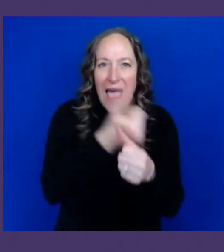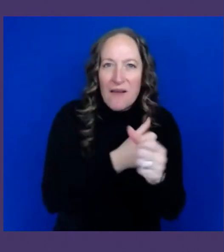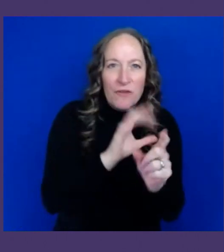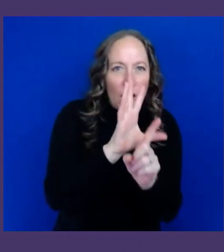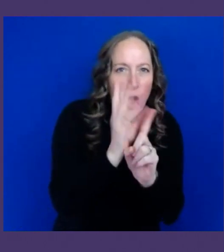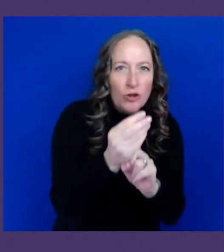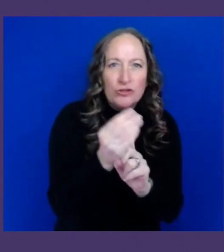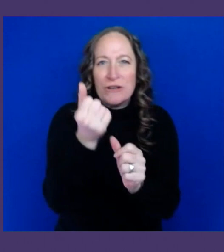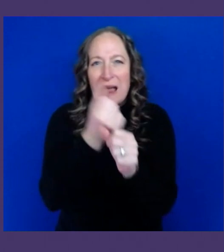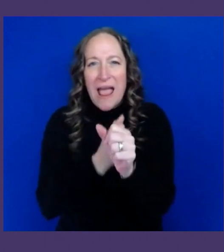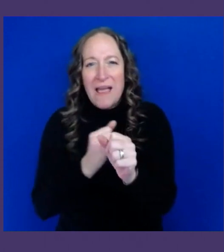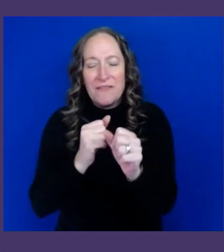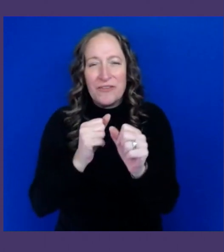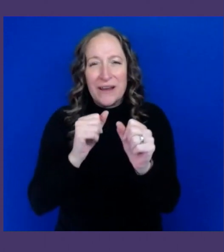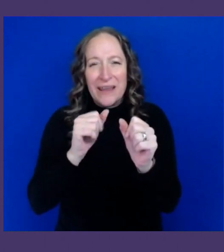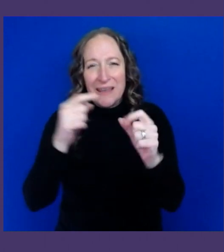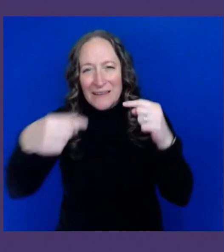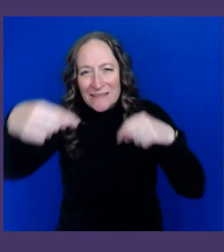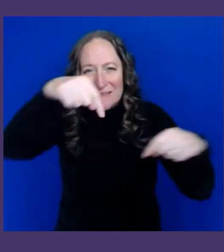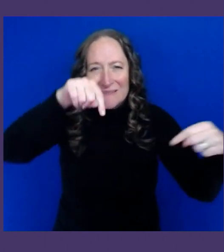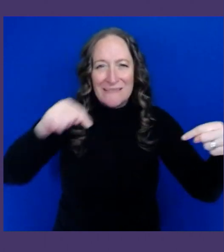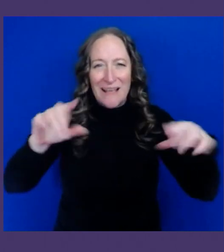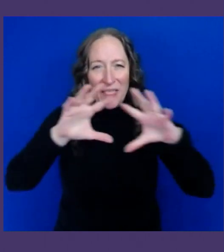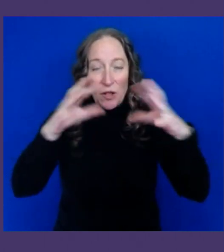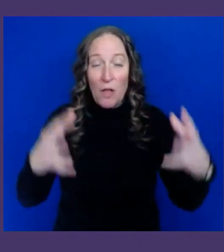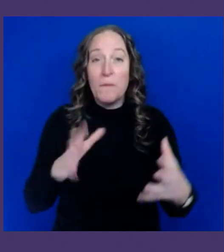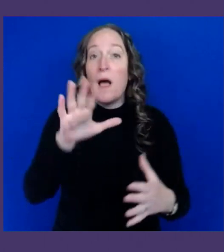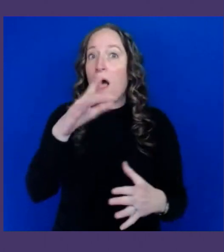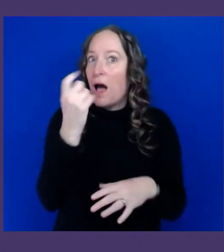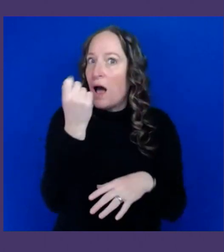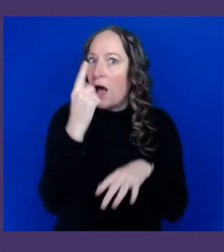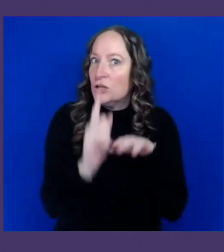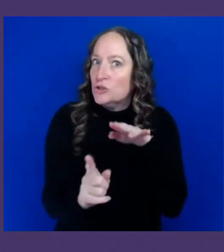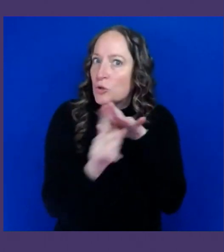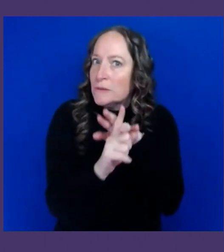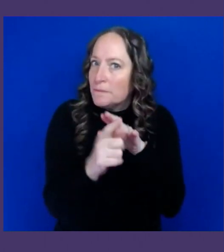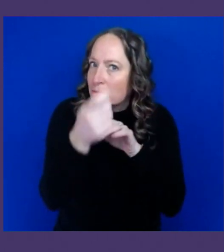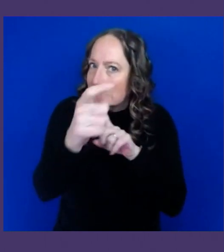It looks different in different cultural contexts.